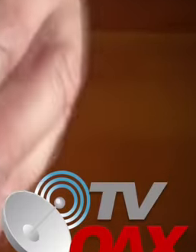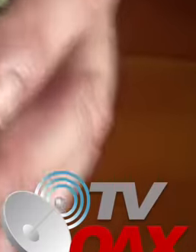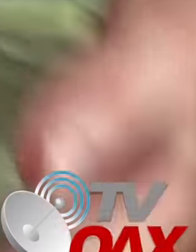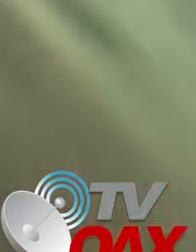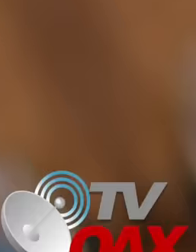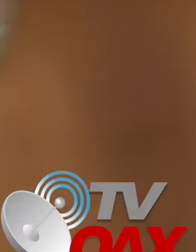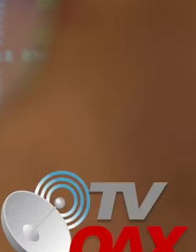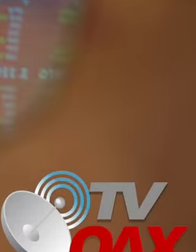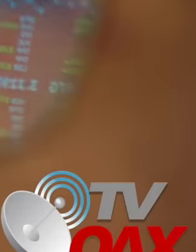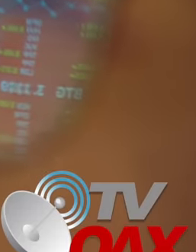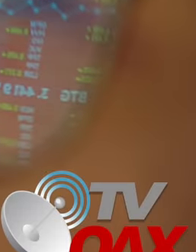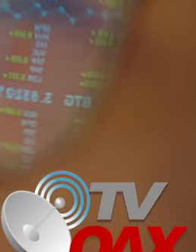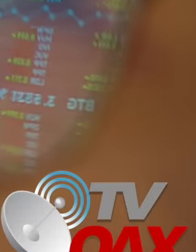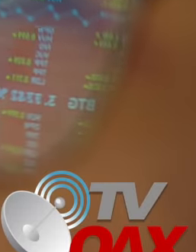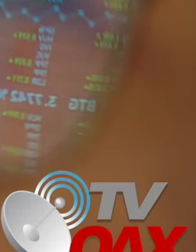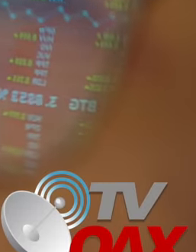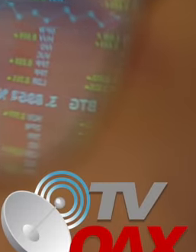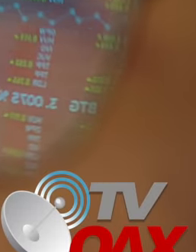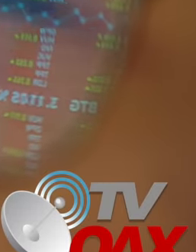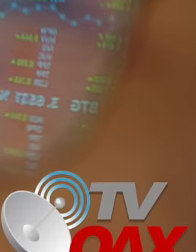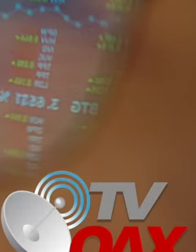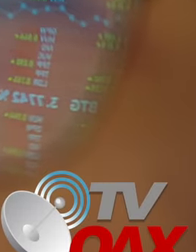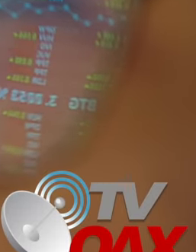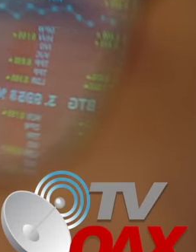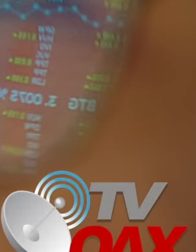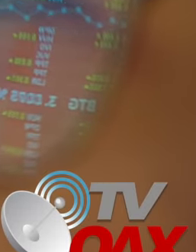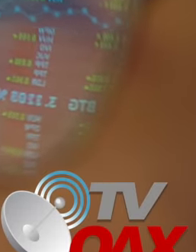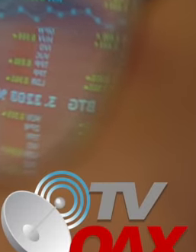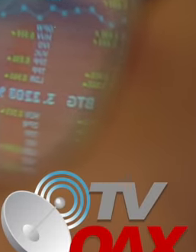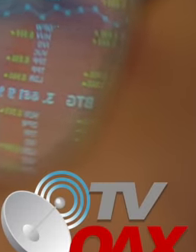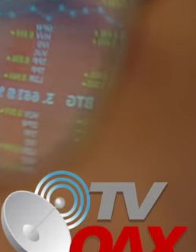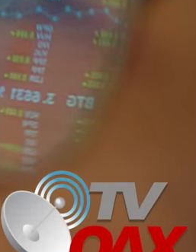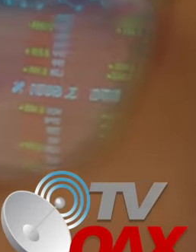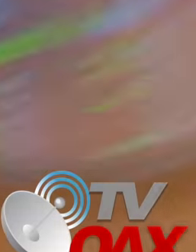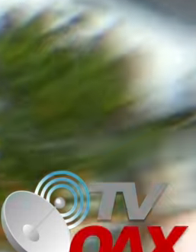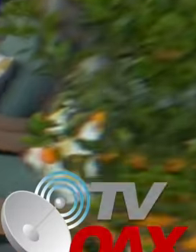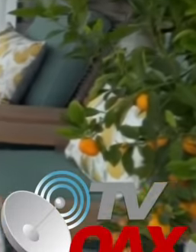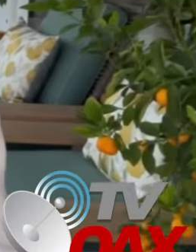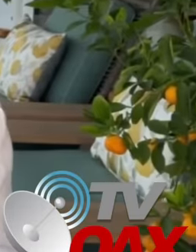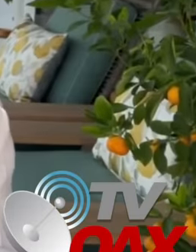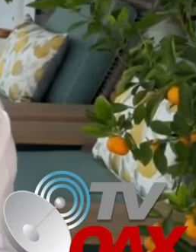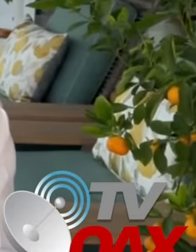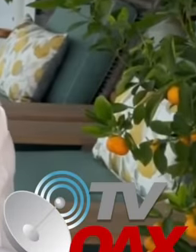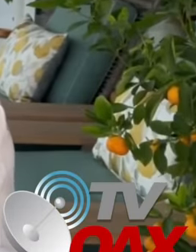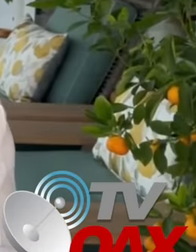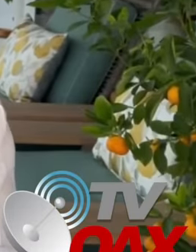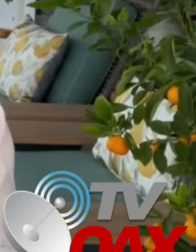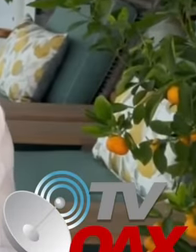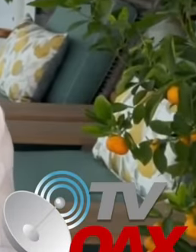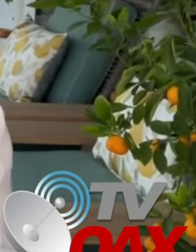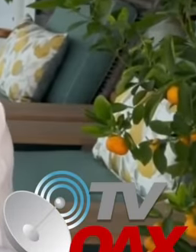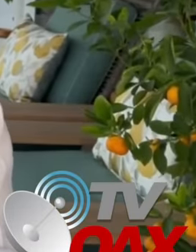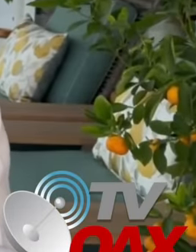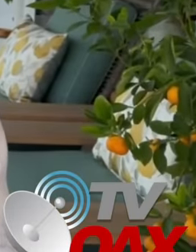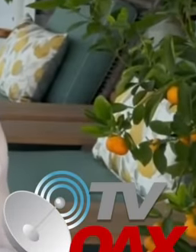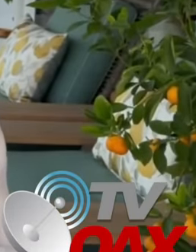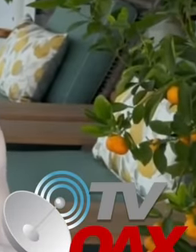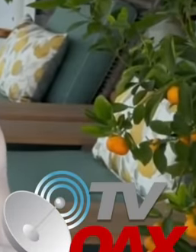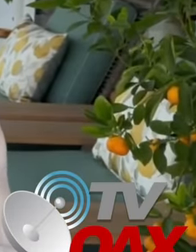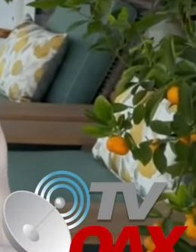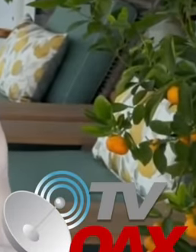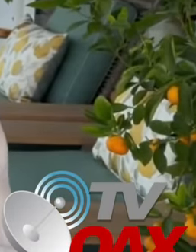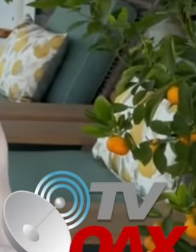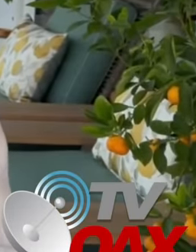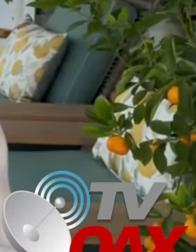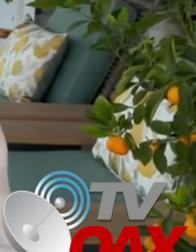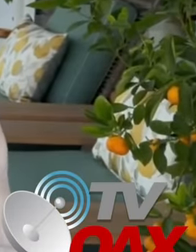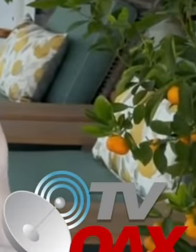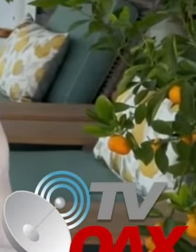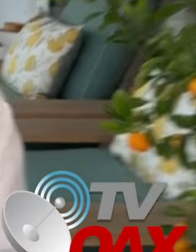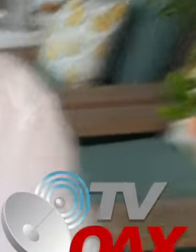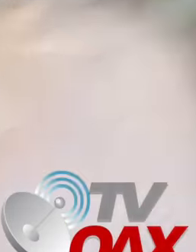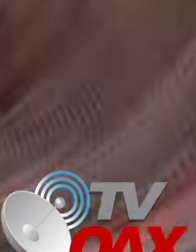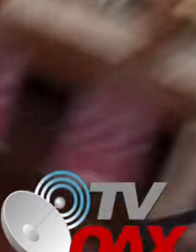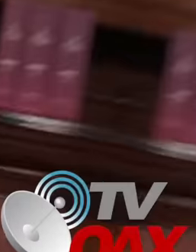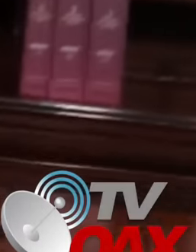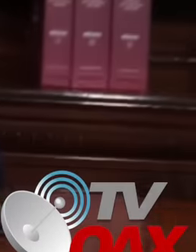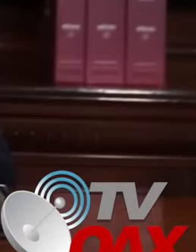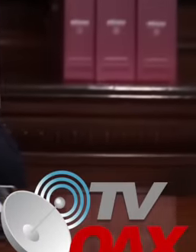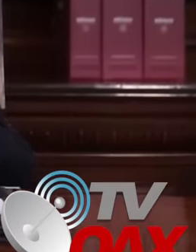peso in previous days Ricardo Salinas statement He sought President López Obrador to help him ensure